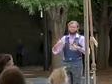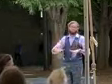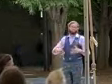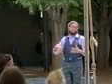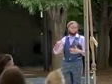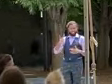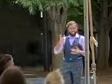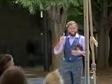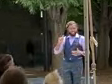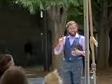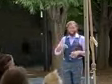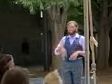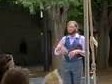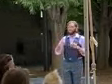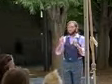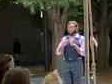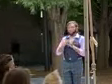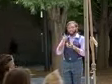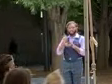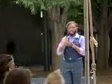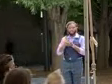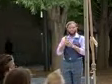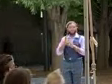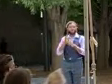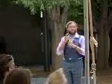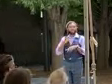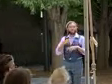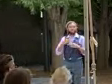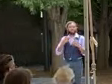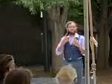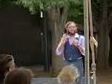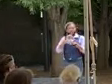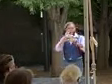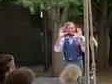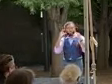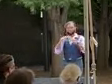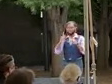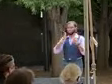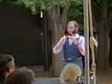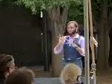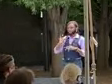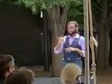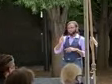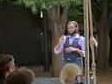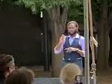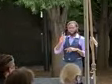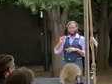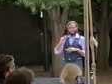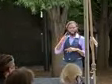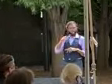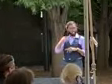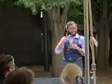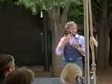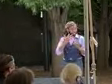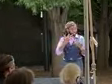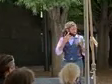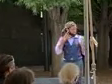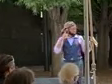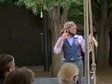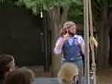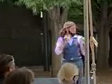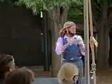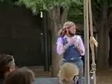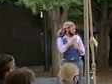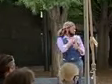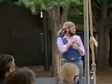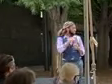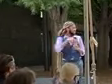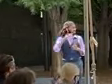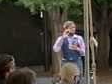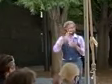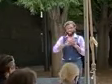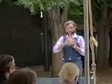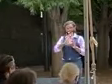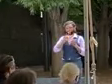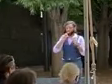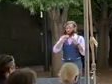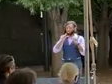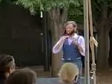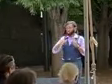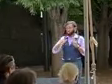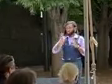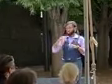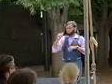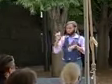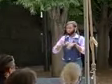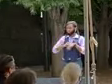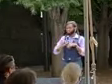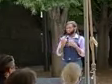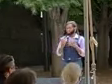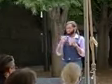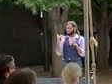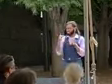They pulled this off, and I believe this sculpture is as enduring as any sculpture in Washington.